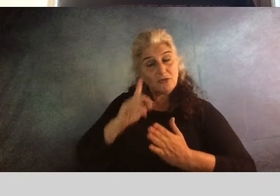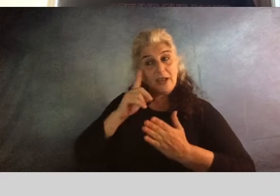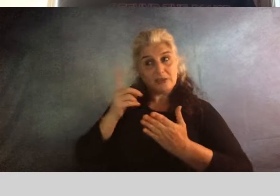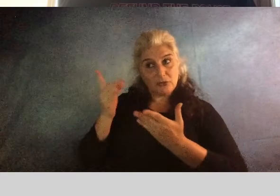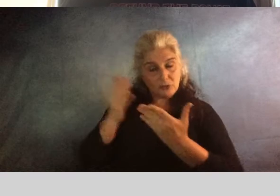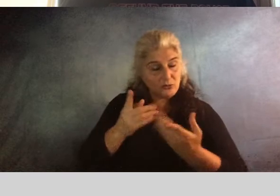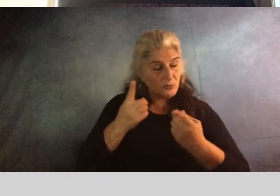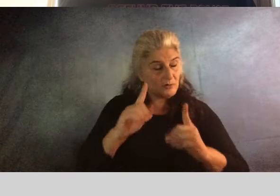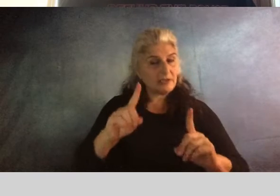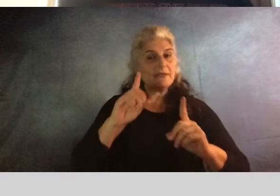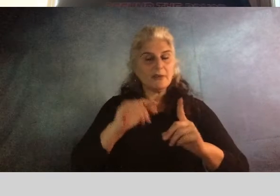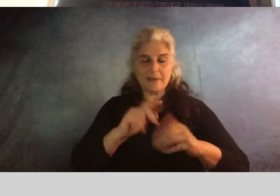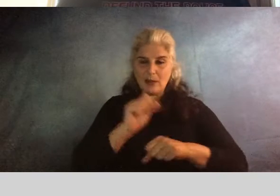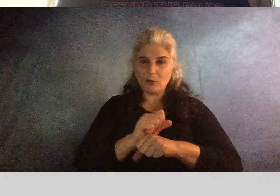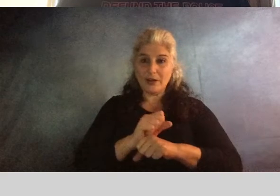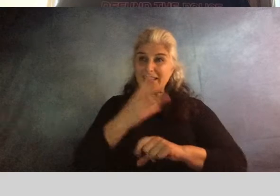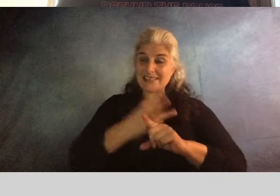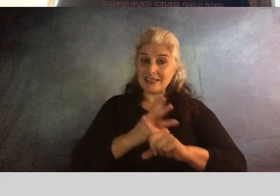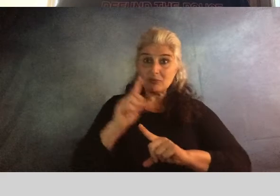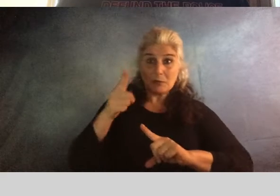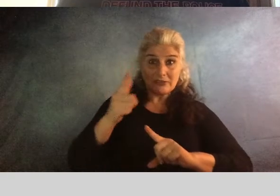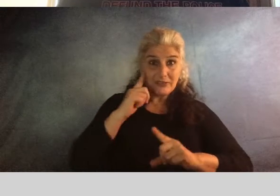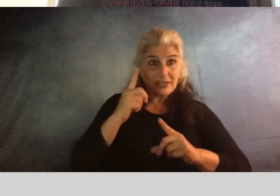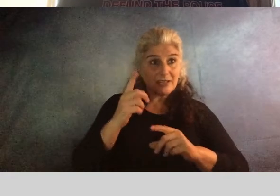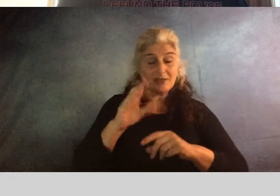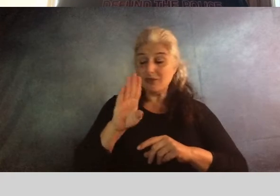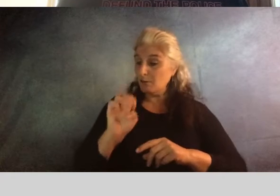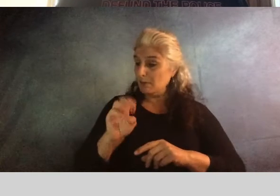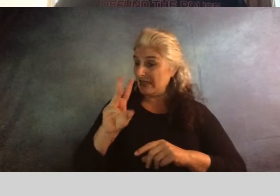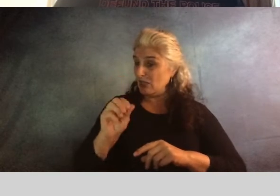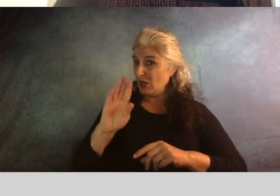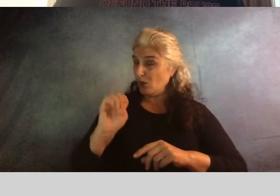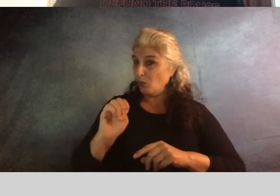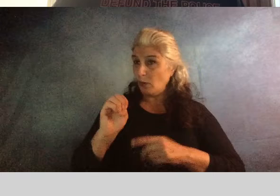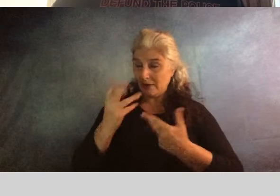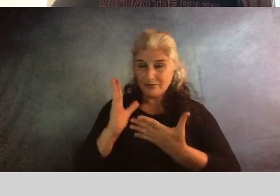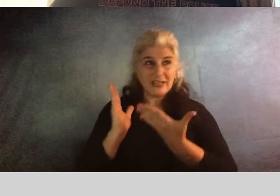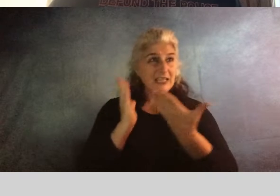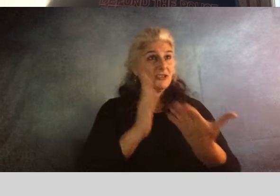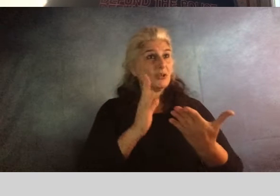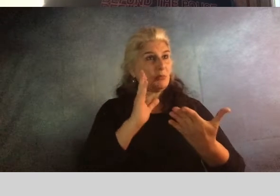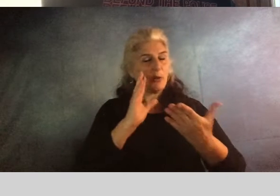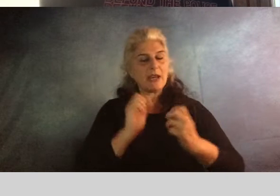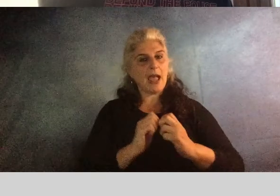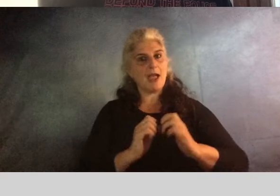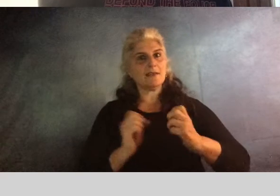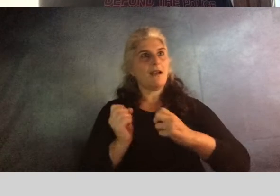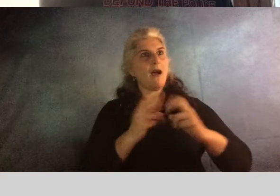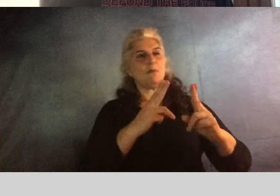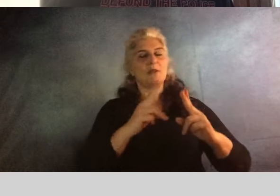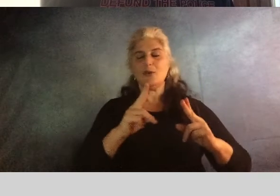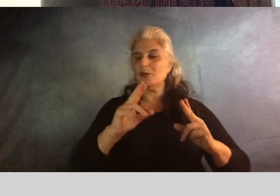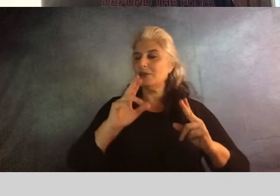In July 2020, six months after receiving funding, the BeeWare project shipped Android support and uploaded an Android app written in Python to the Google Play store.